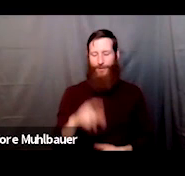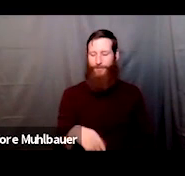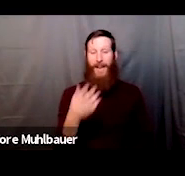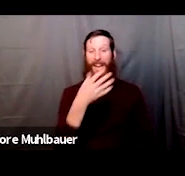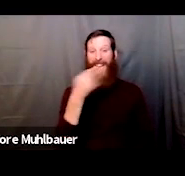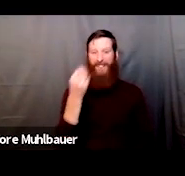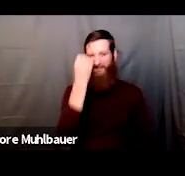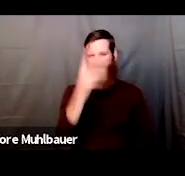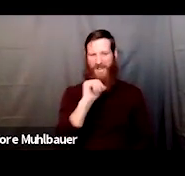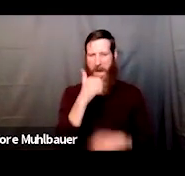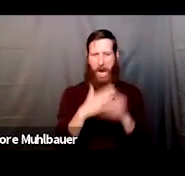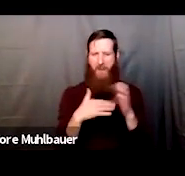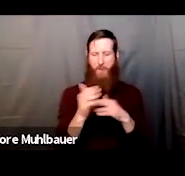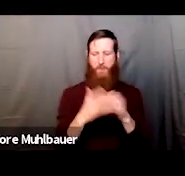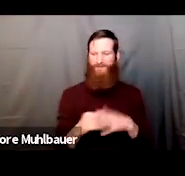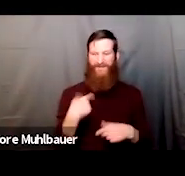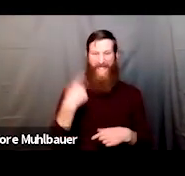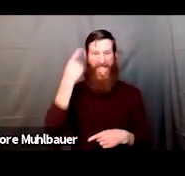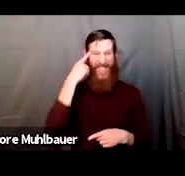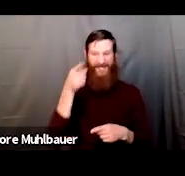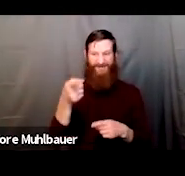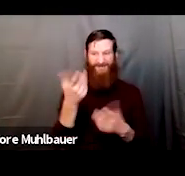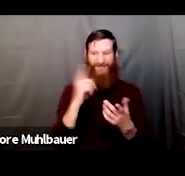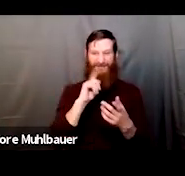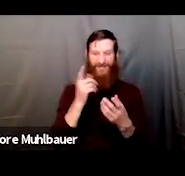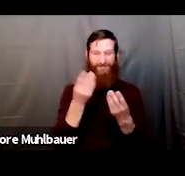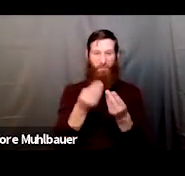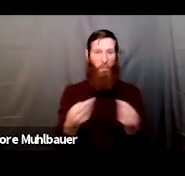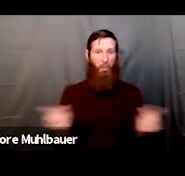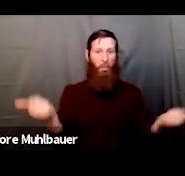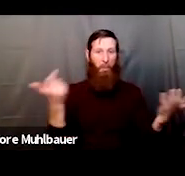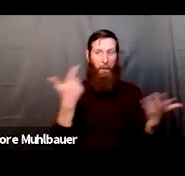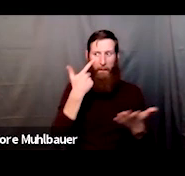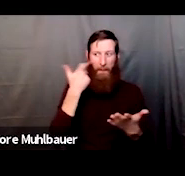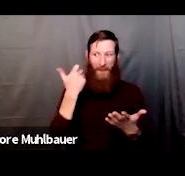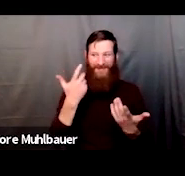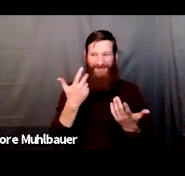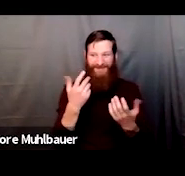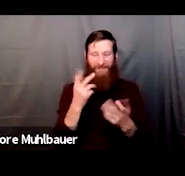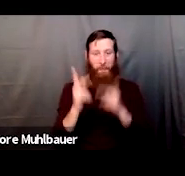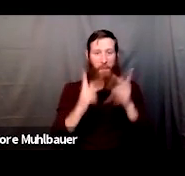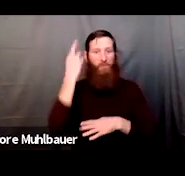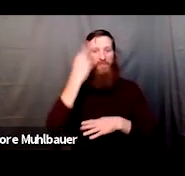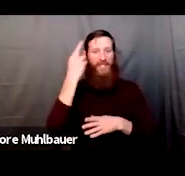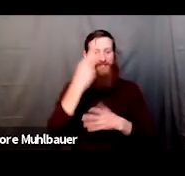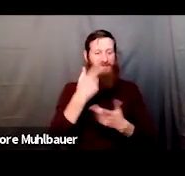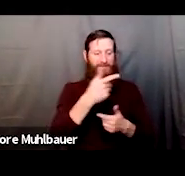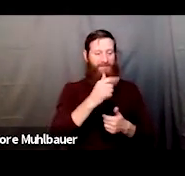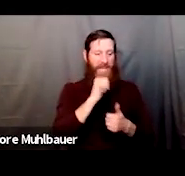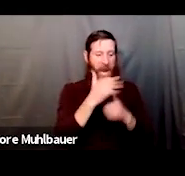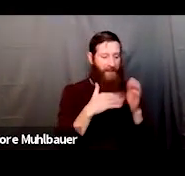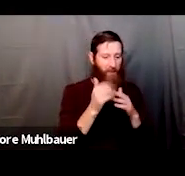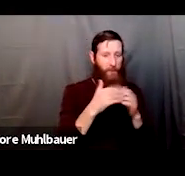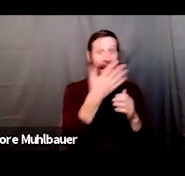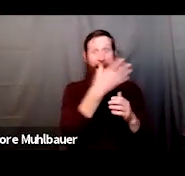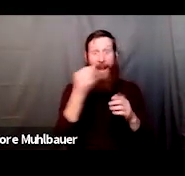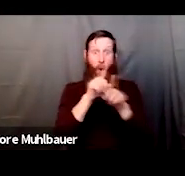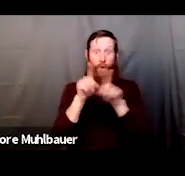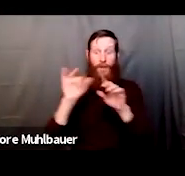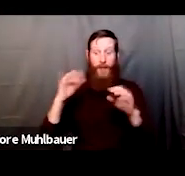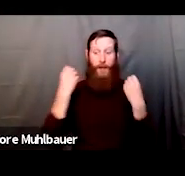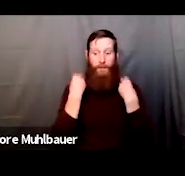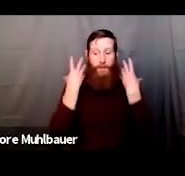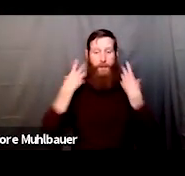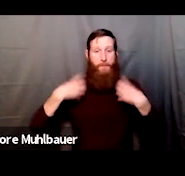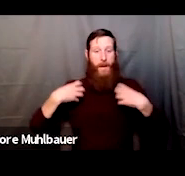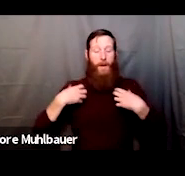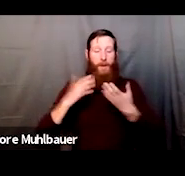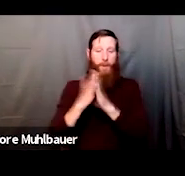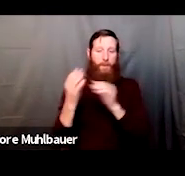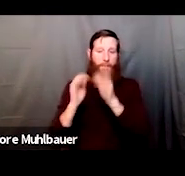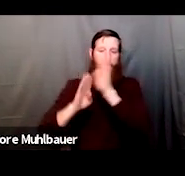It fell out of fashion due to the uncomfortableness, and the rise of the airbag. But it will 100% not hurt your chances of surviving an avalanche,and if you have access to one and don't mind using it